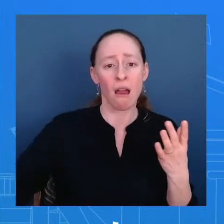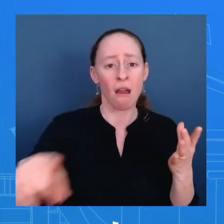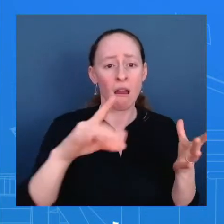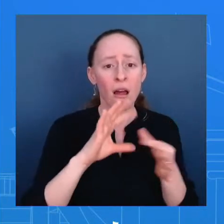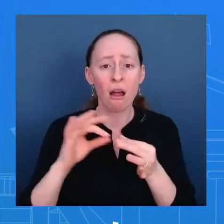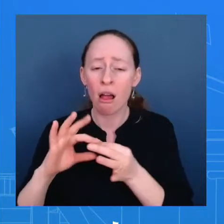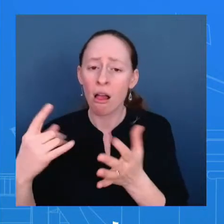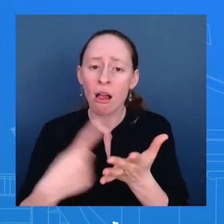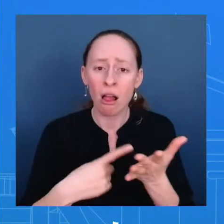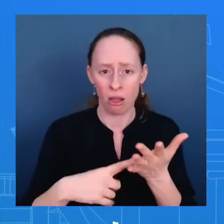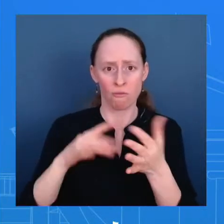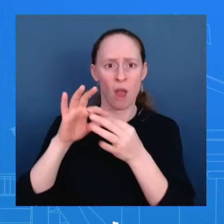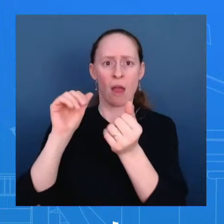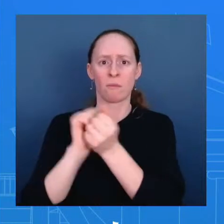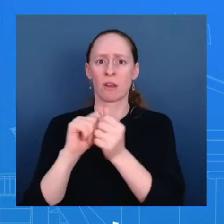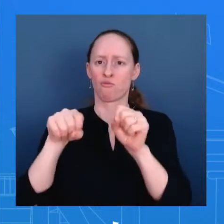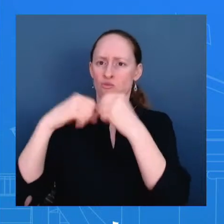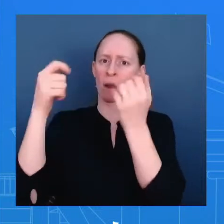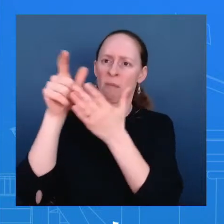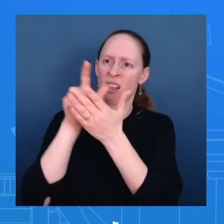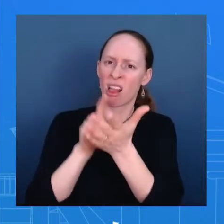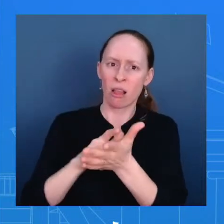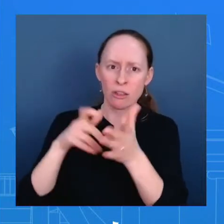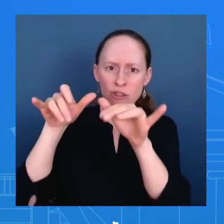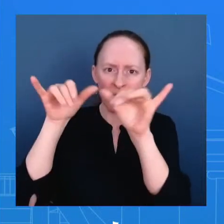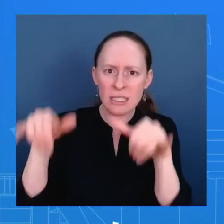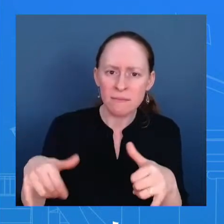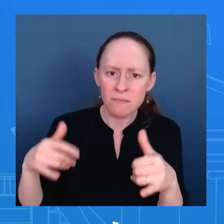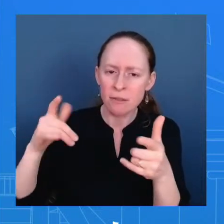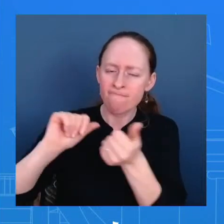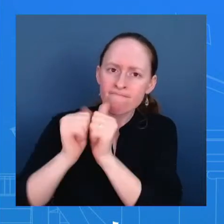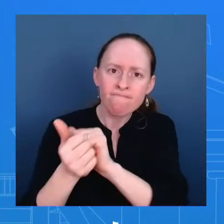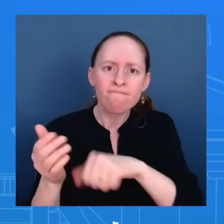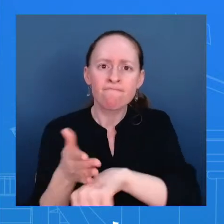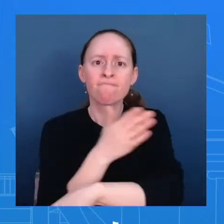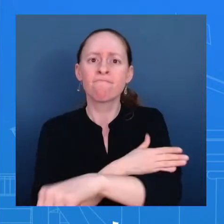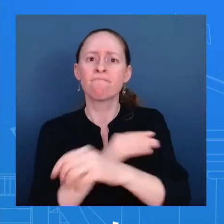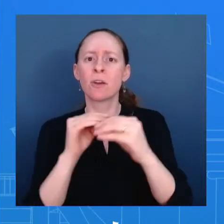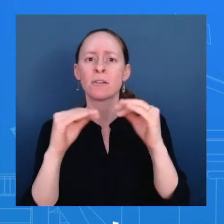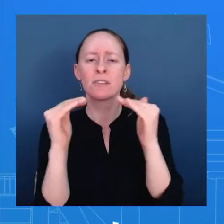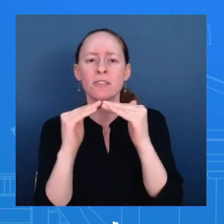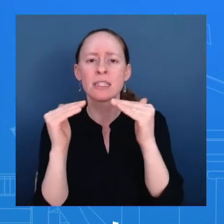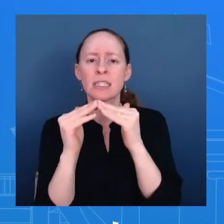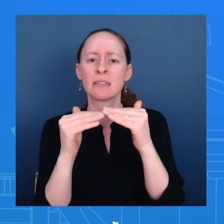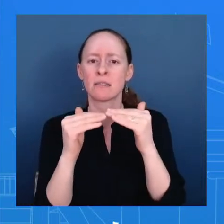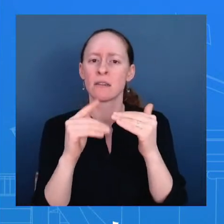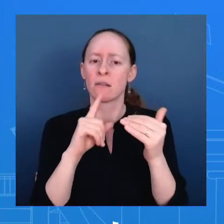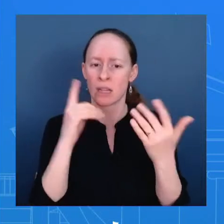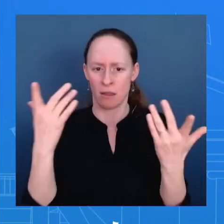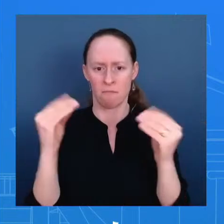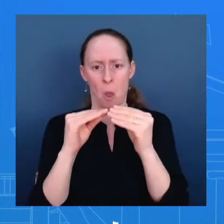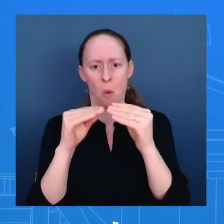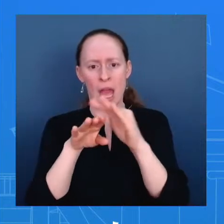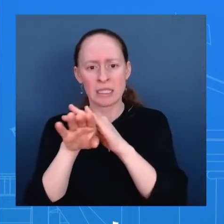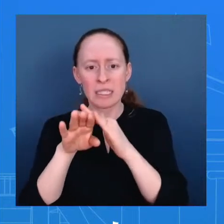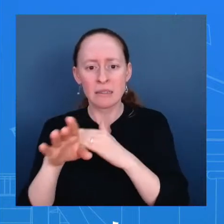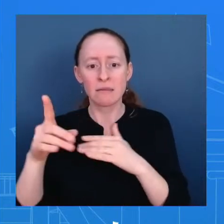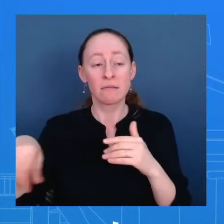and on how, in fact, while creating access to capital and -- and creating economic opportunity, leading to not just these precipitously